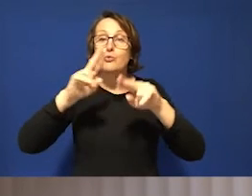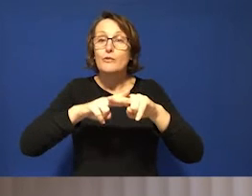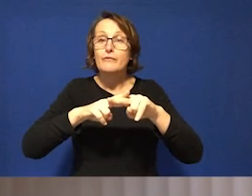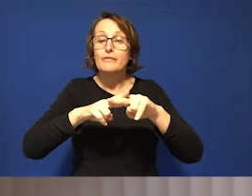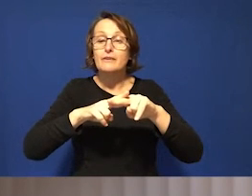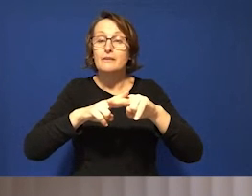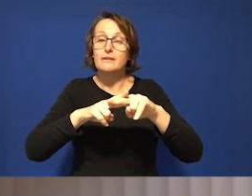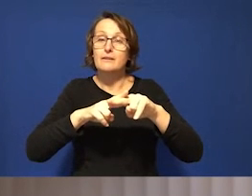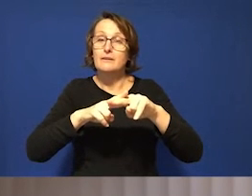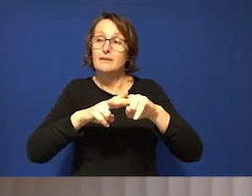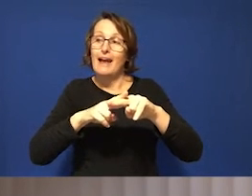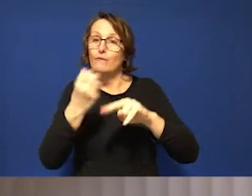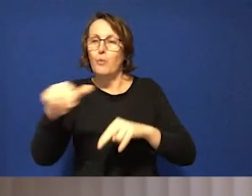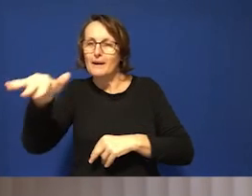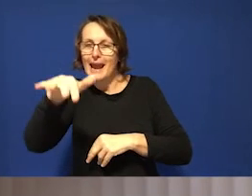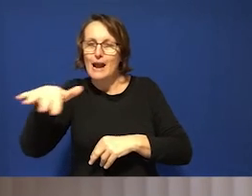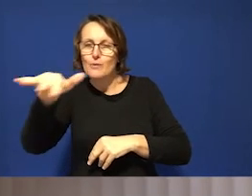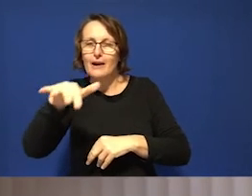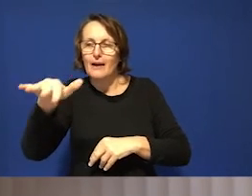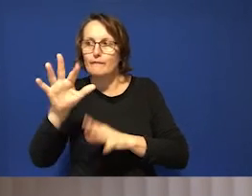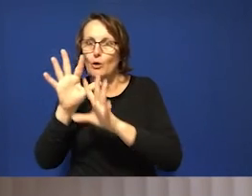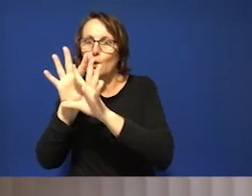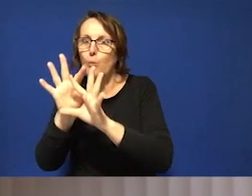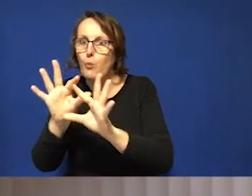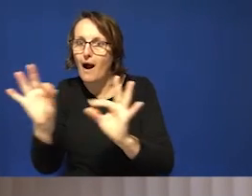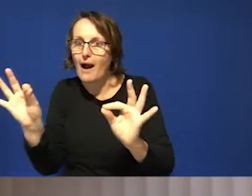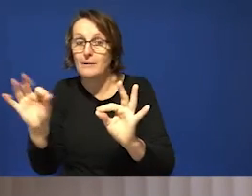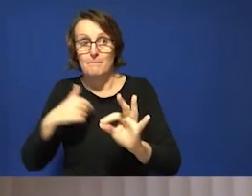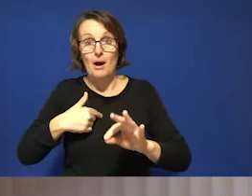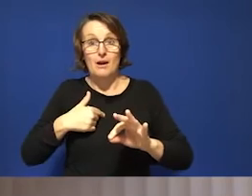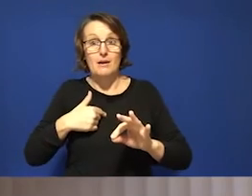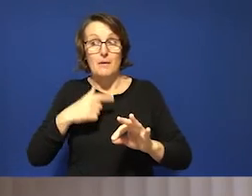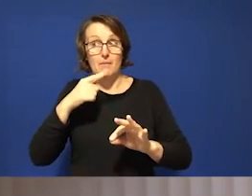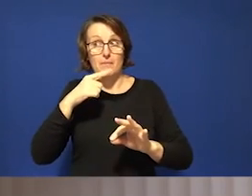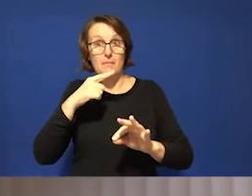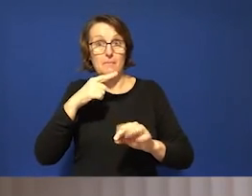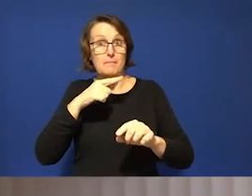or normally accessible and working here, I'm very lucky to be able to go up there,